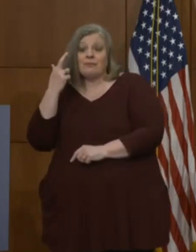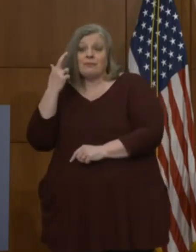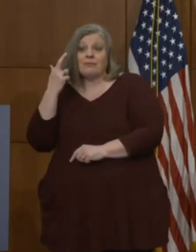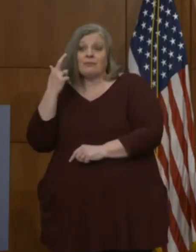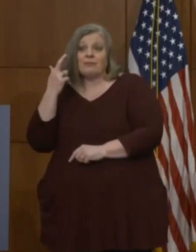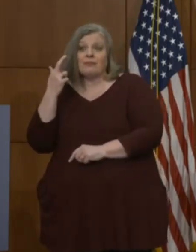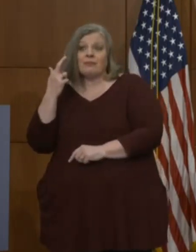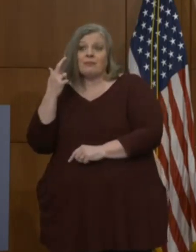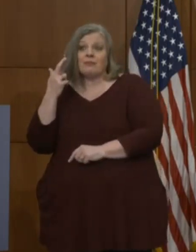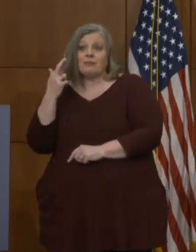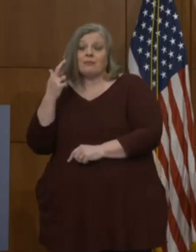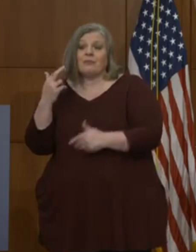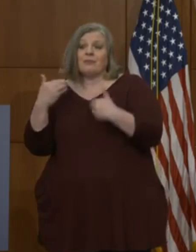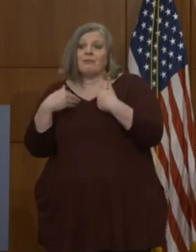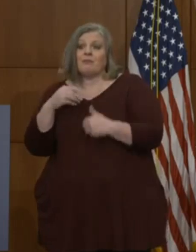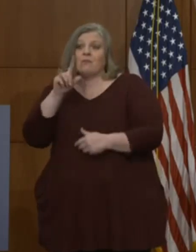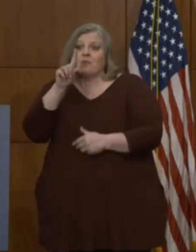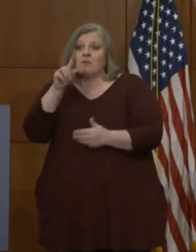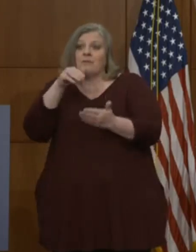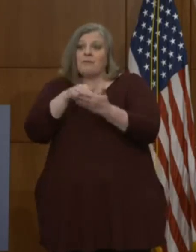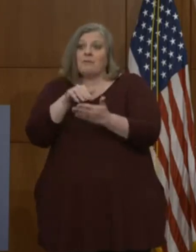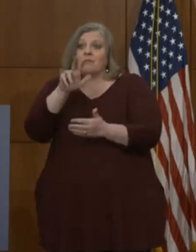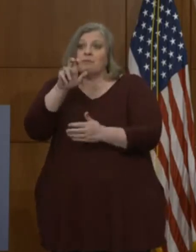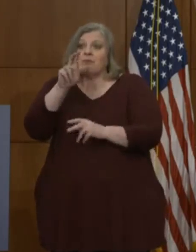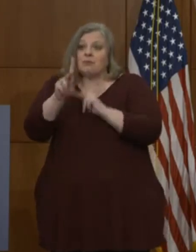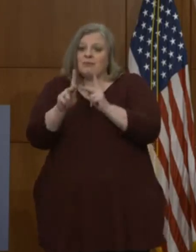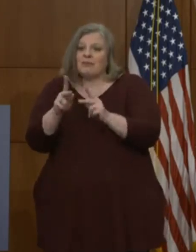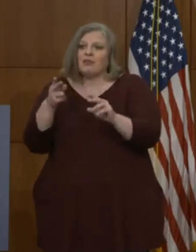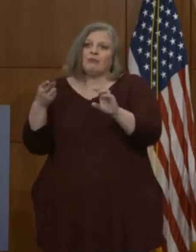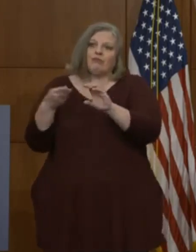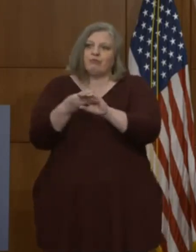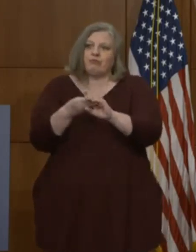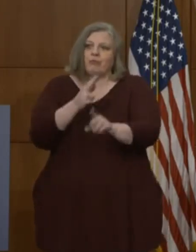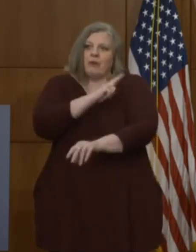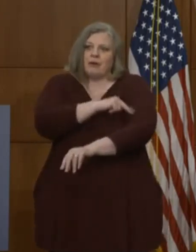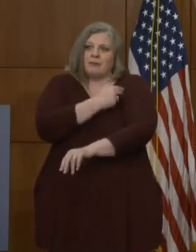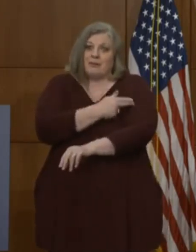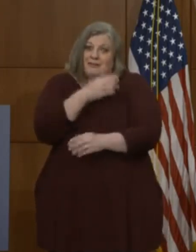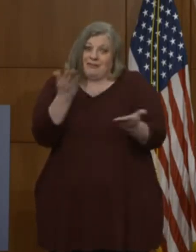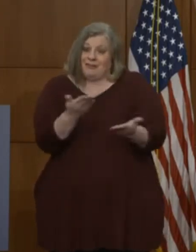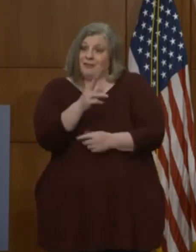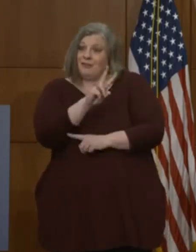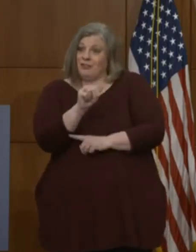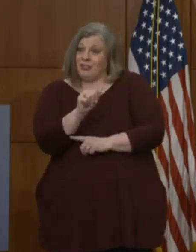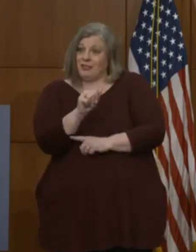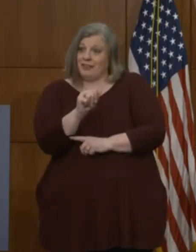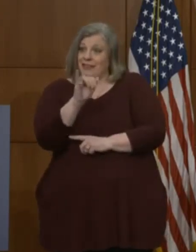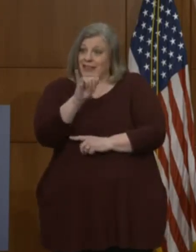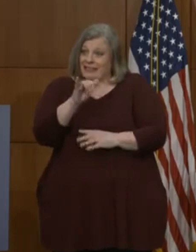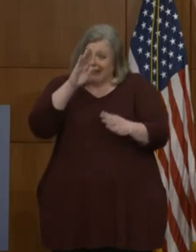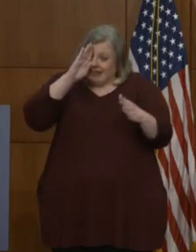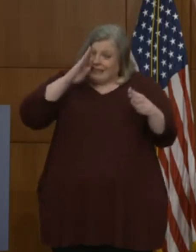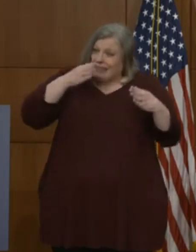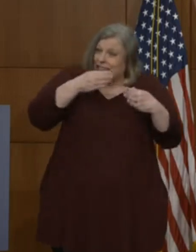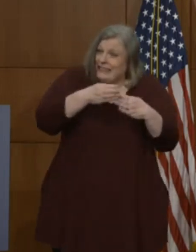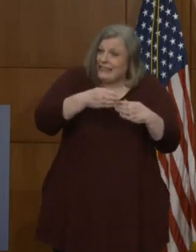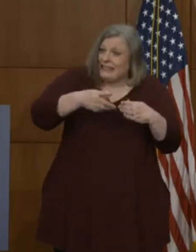HIGHER THAN THIS WEEK IN AN- I THINK THAT- WE’RE TESTING AND THINK THAT- WE’RE TESTING AND OTHERS ABOUT EIGHTEEN HUNDRED OTHERS ABOUT EIGHTEEN HUNDRED INTO BOWLS IN THE- POLLS AND- INTO BOWLS IN THE- POLLS AND- THAT’S WHERE WE- FOCUS. YES